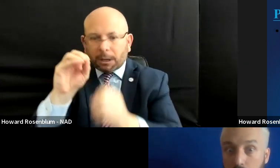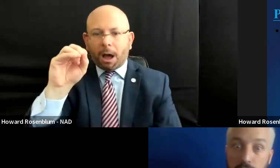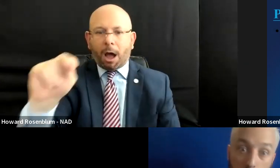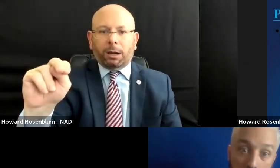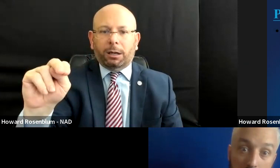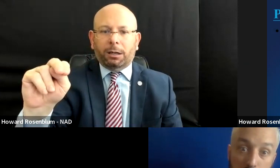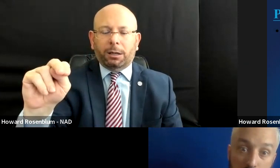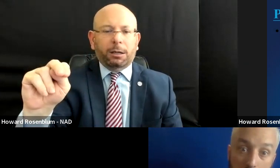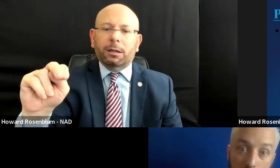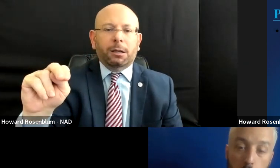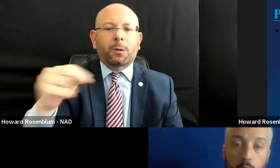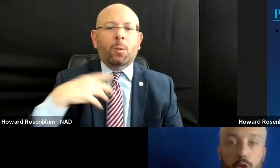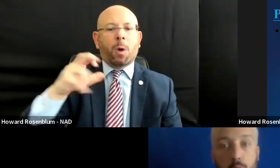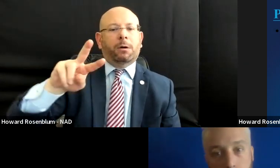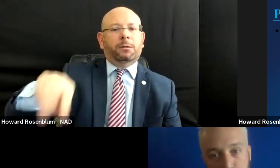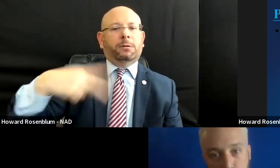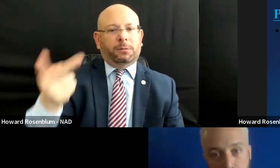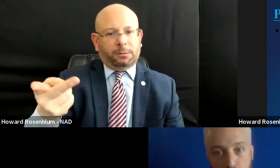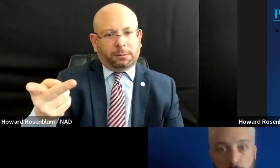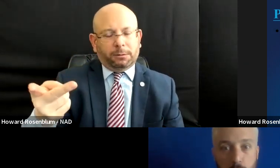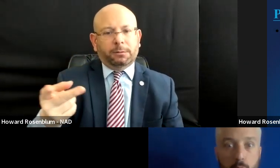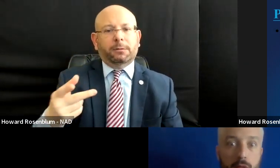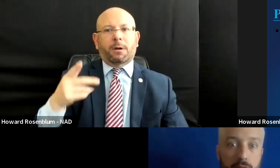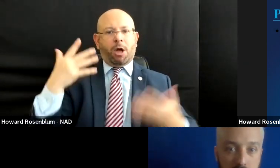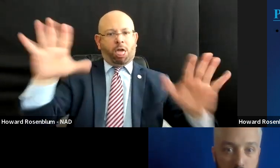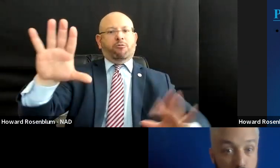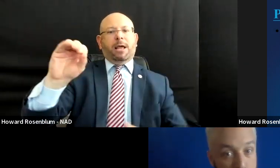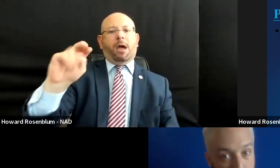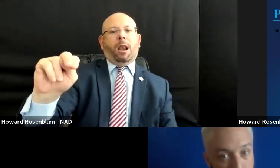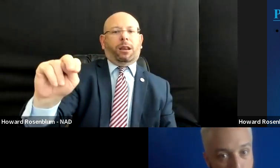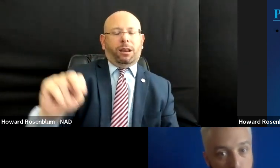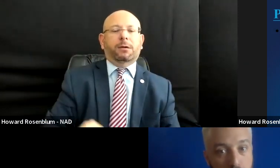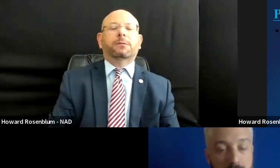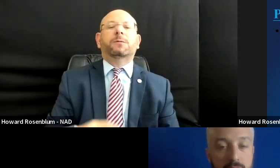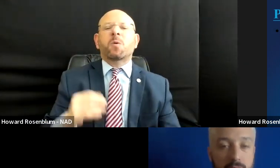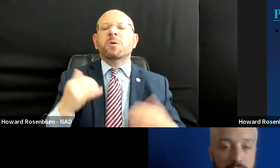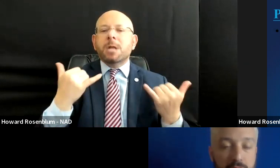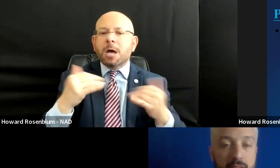person that would be on the person to go in and turn it